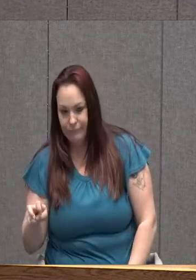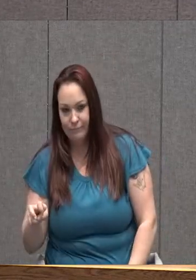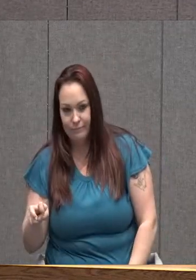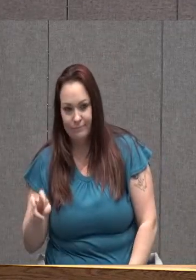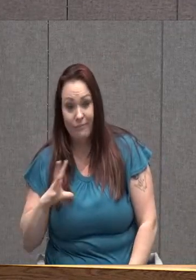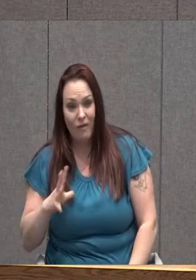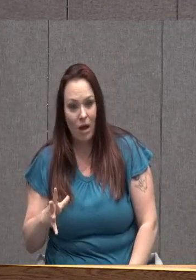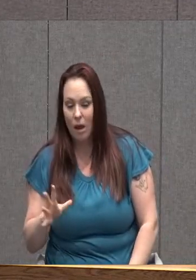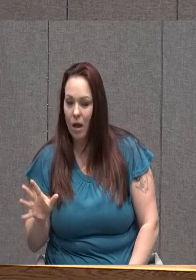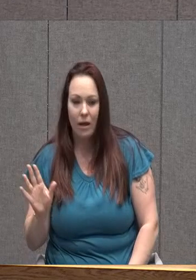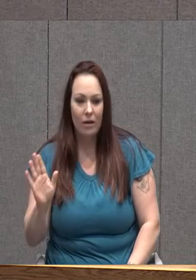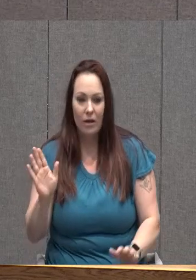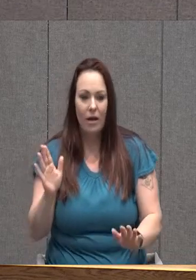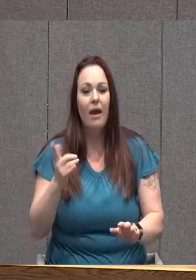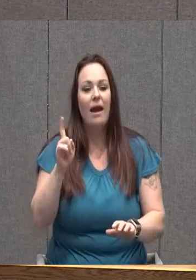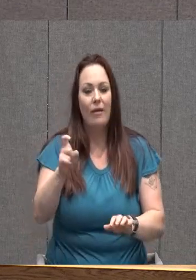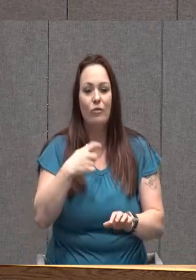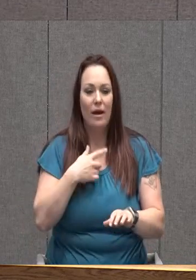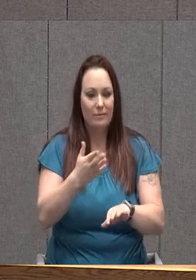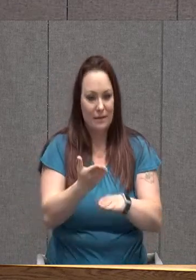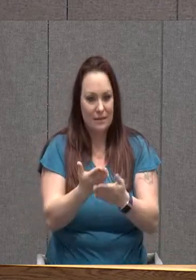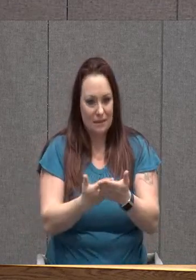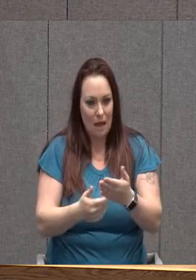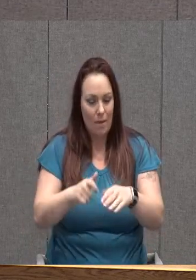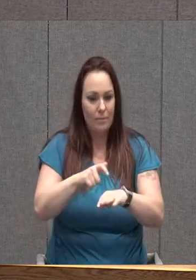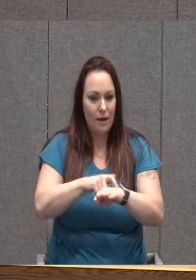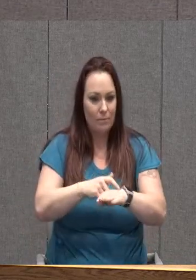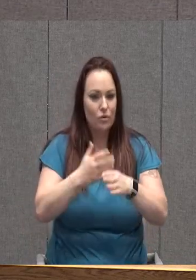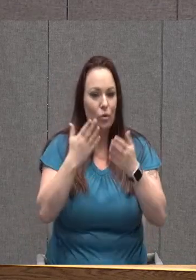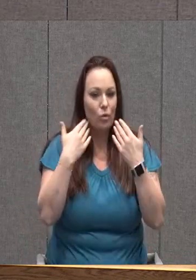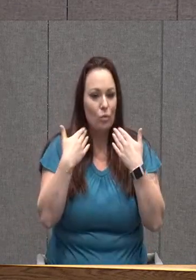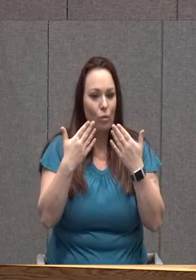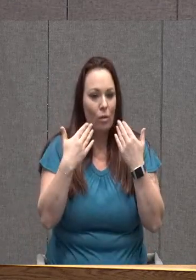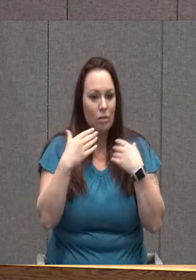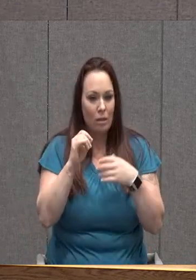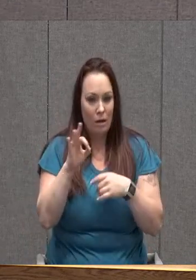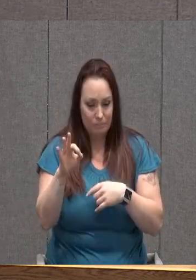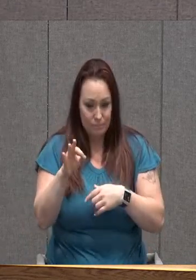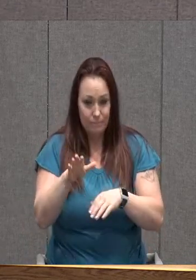we need to cool our bodies down, slow our hearts, slow our breathing.